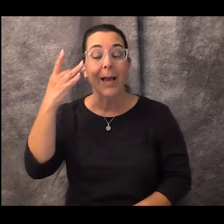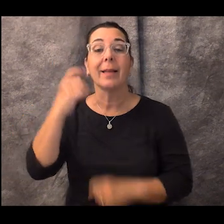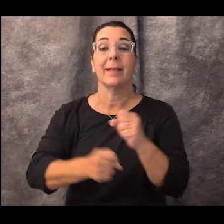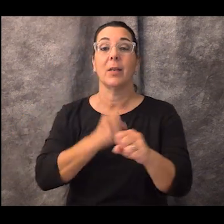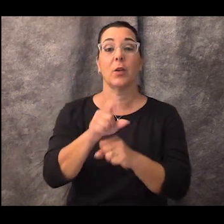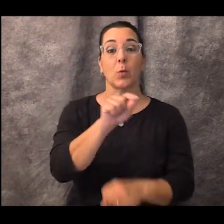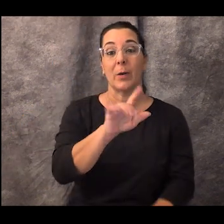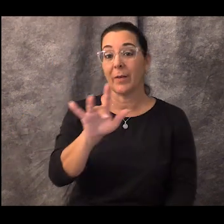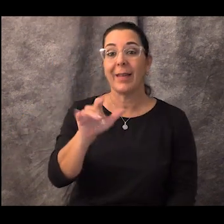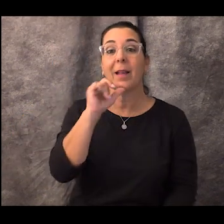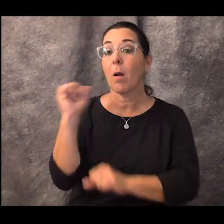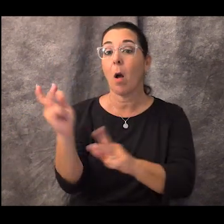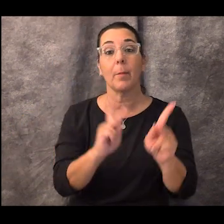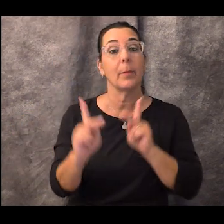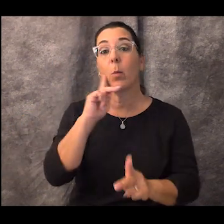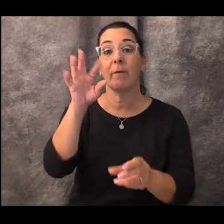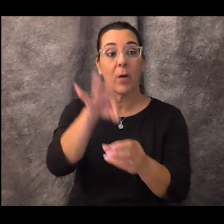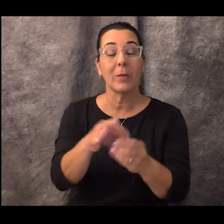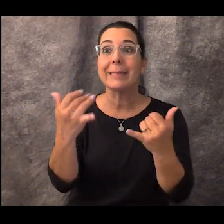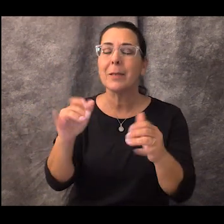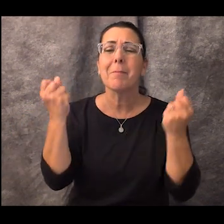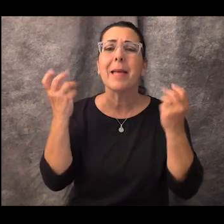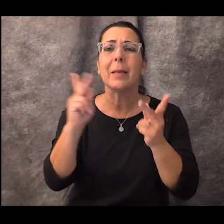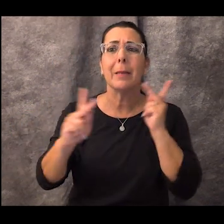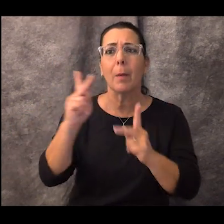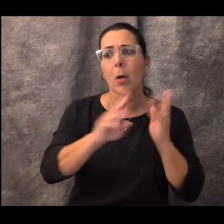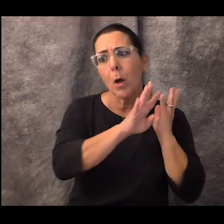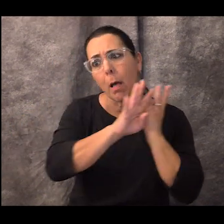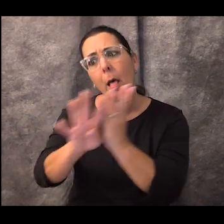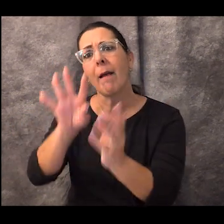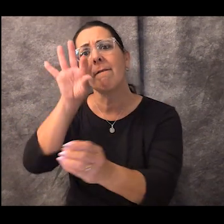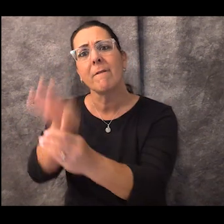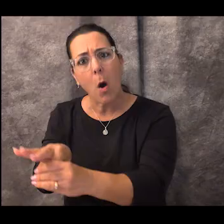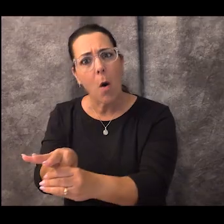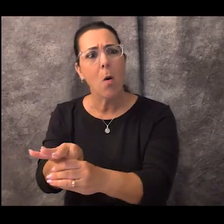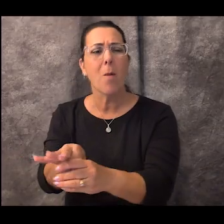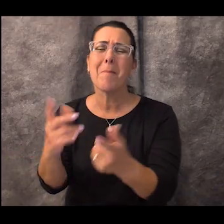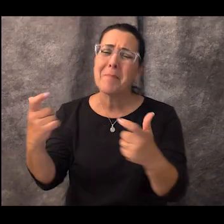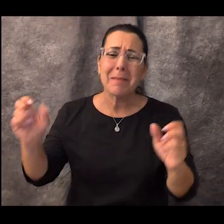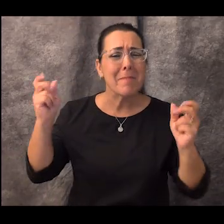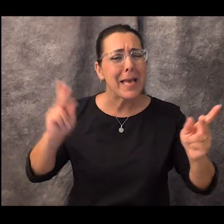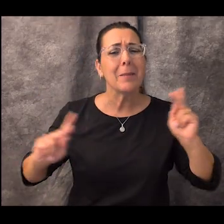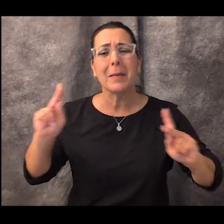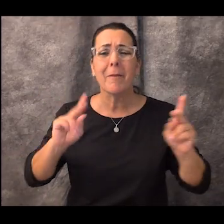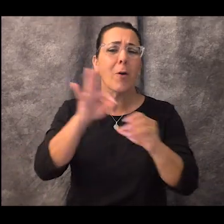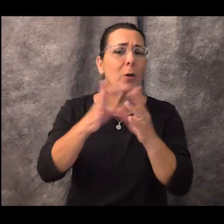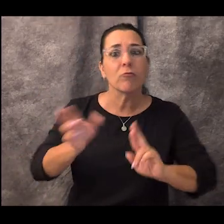everyone was going to vote, was big. And so the voters, they were ready, they were ready.